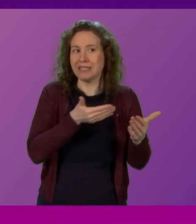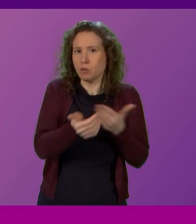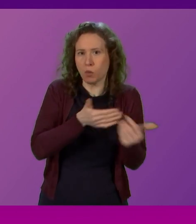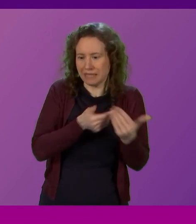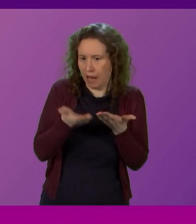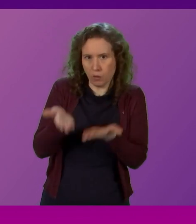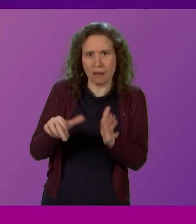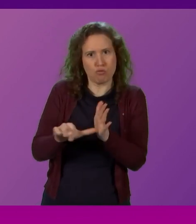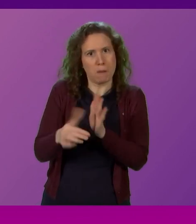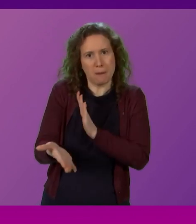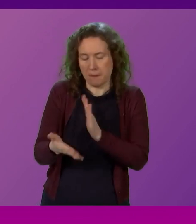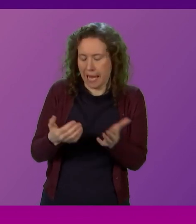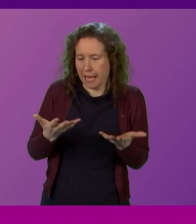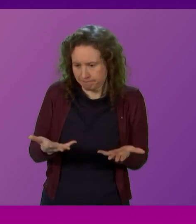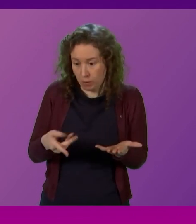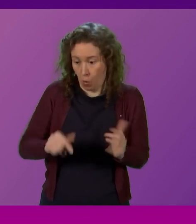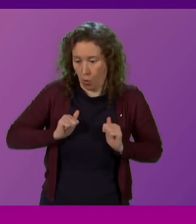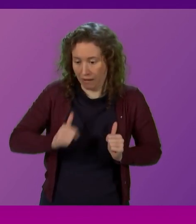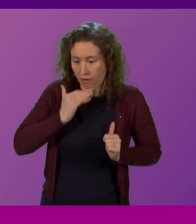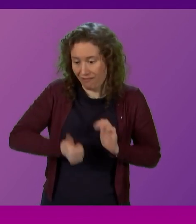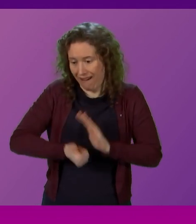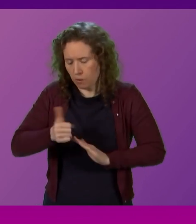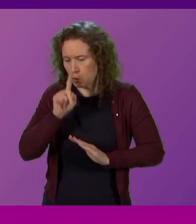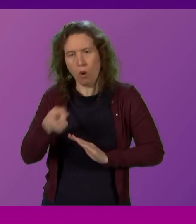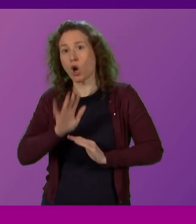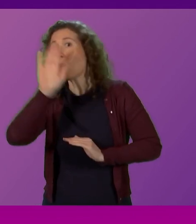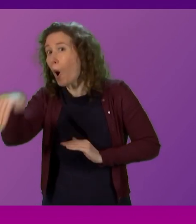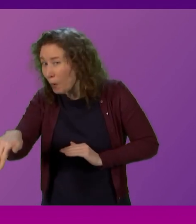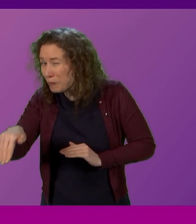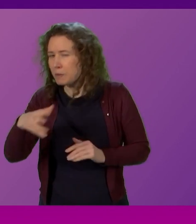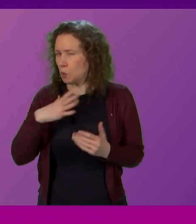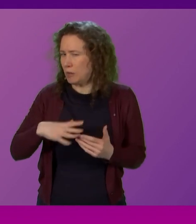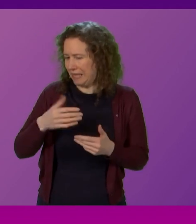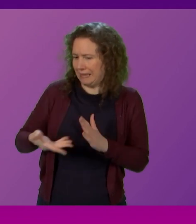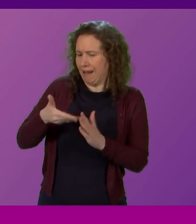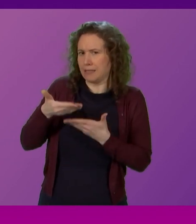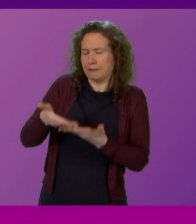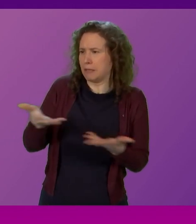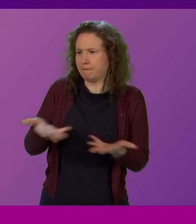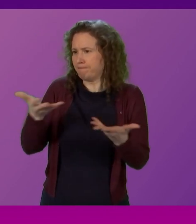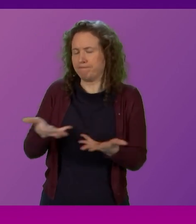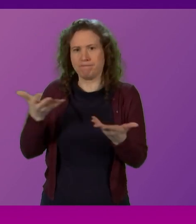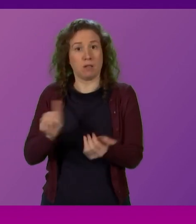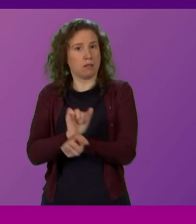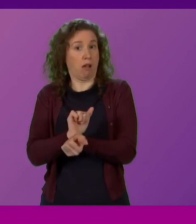They were failing to tackle that issue before the Covid pandemic, and now it is worse than ever.